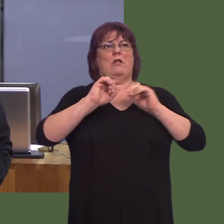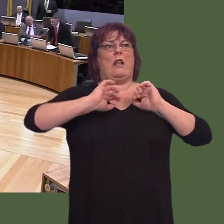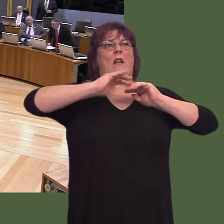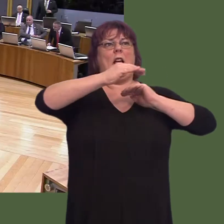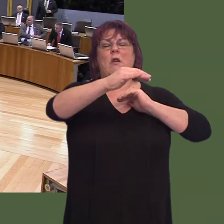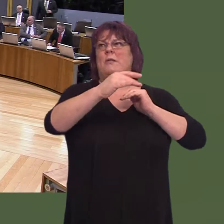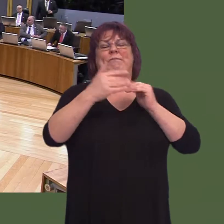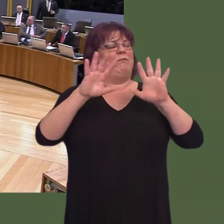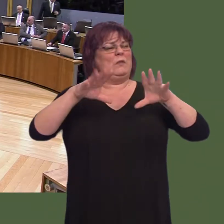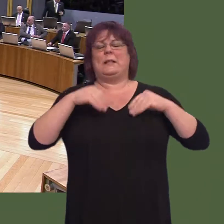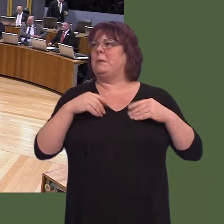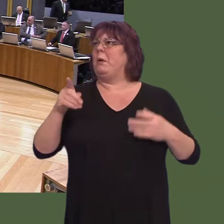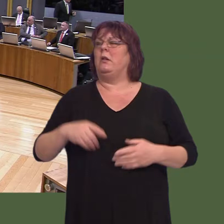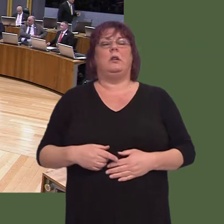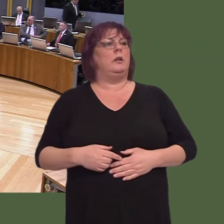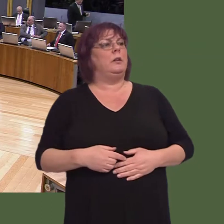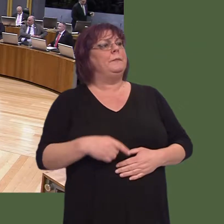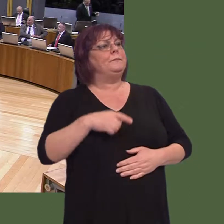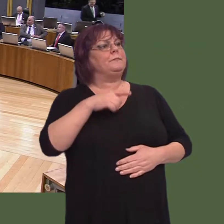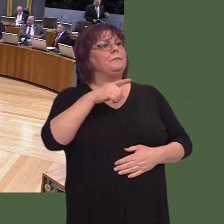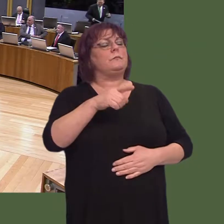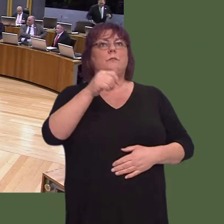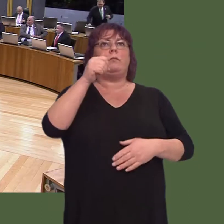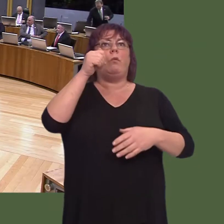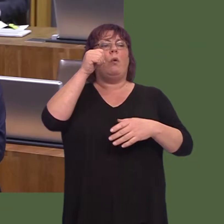Carwyn Jones AM: Well, the A55 is of course a key strategic route in the north.